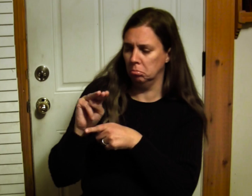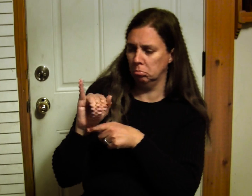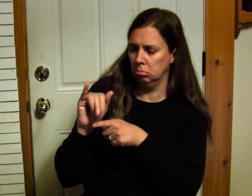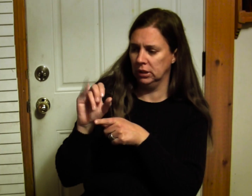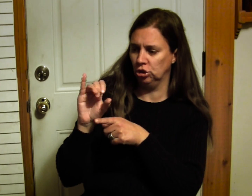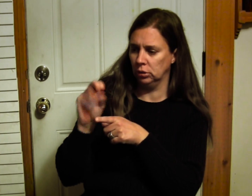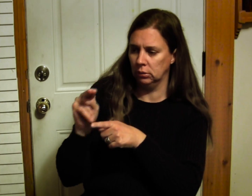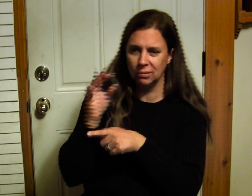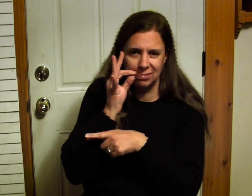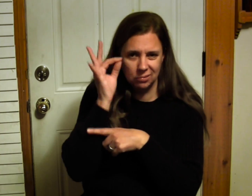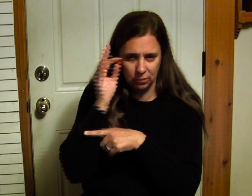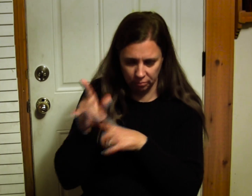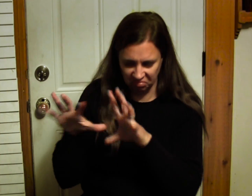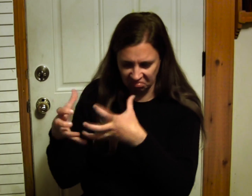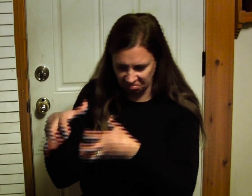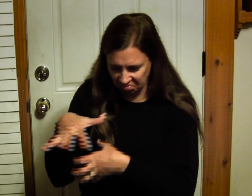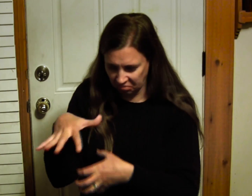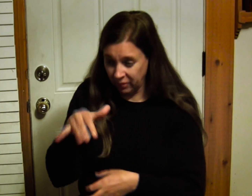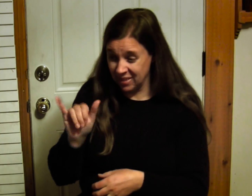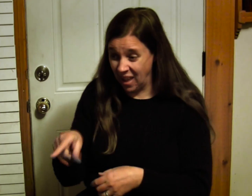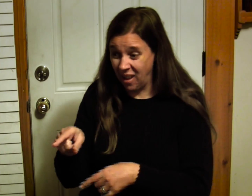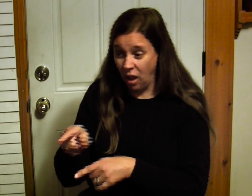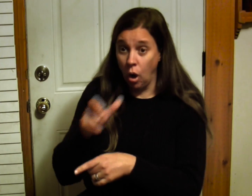we call them the Mission Indians.